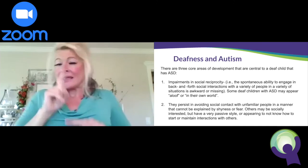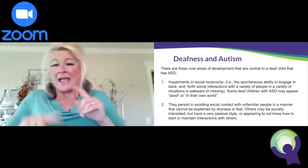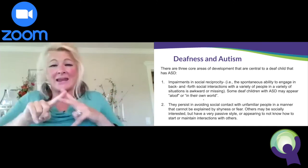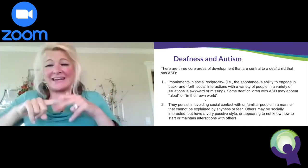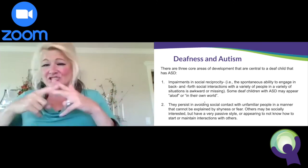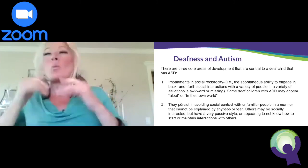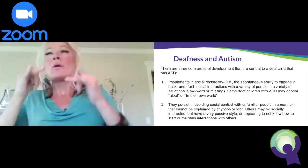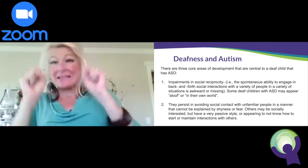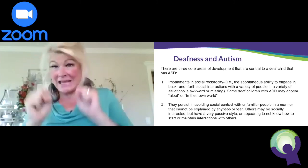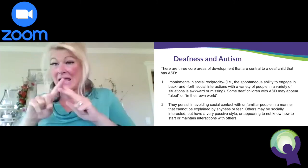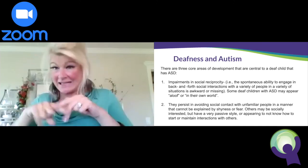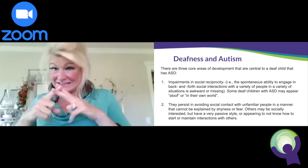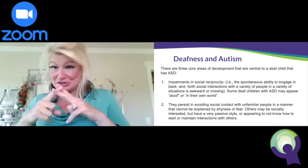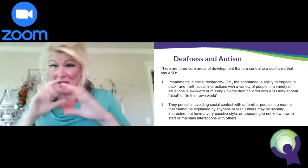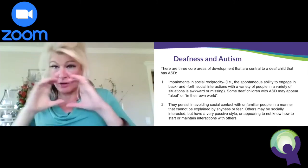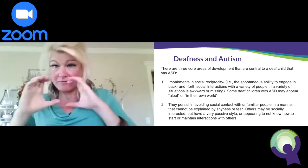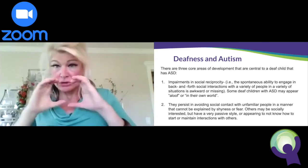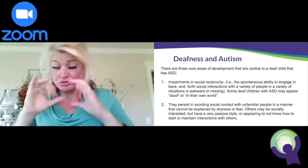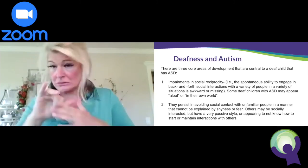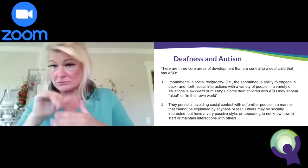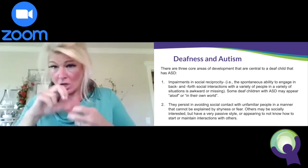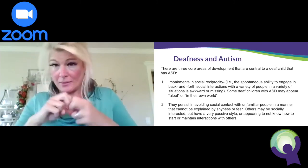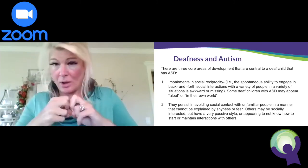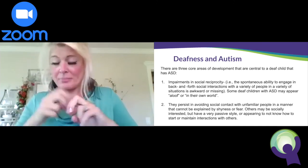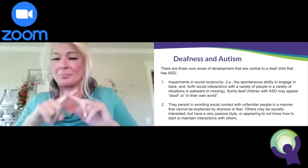Okay, the other thing when you're